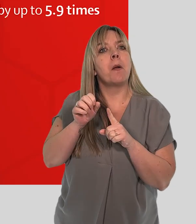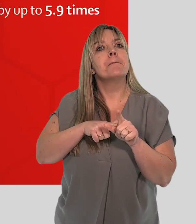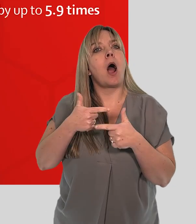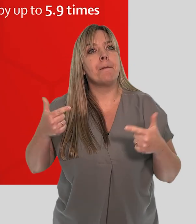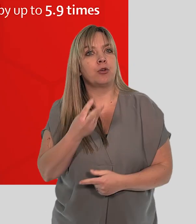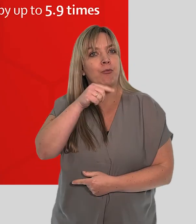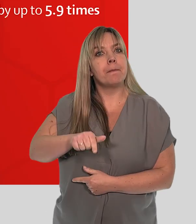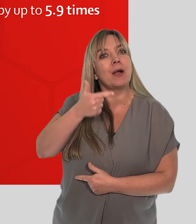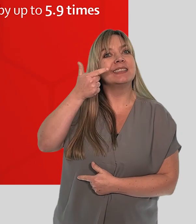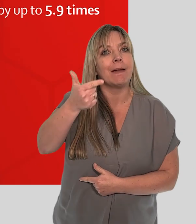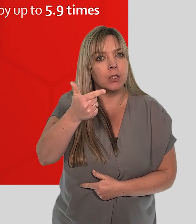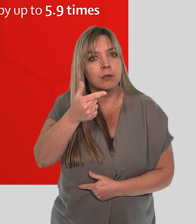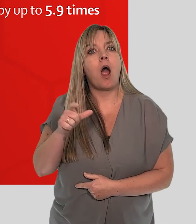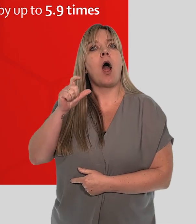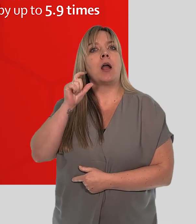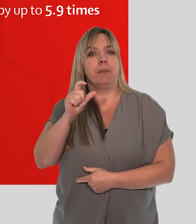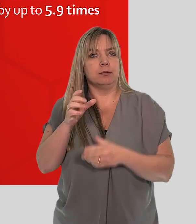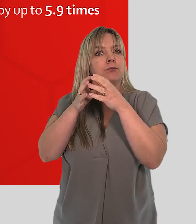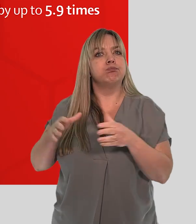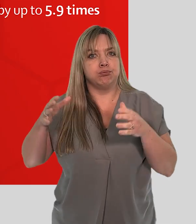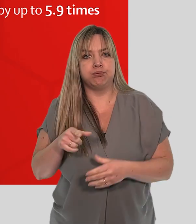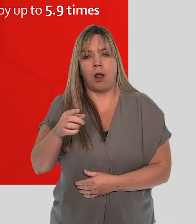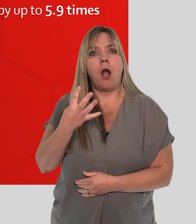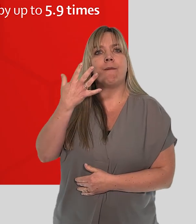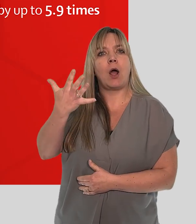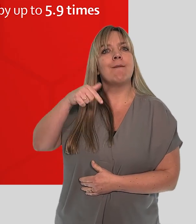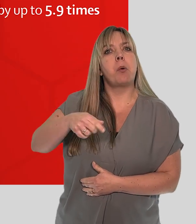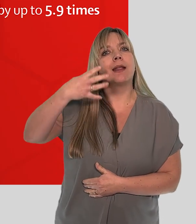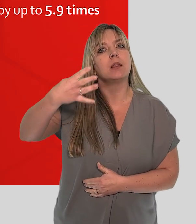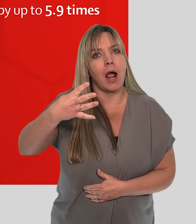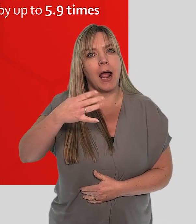we learned that it can increase its concentrations by 5.9 fold.